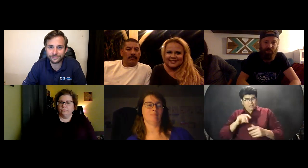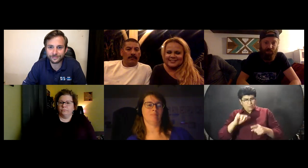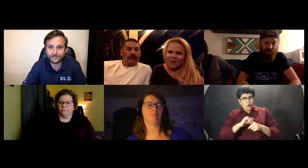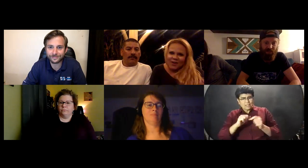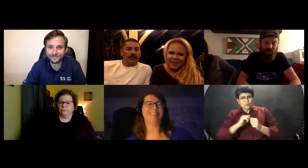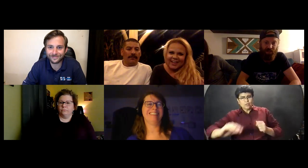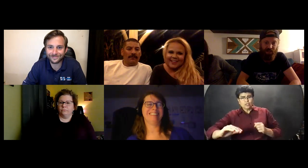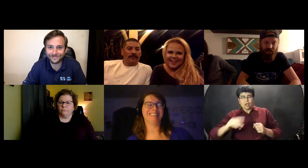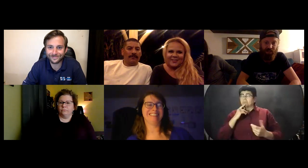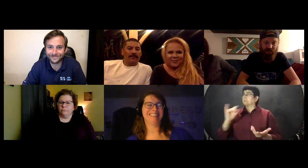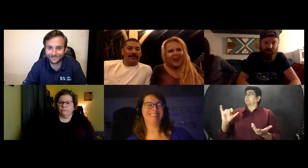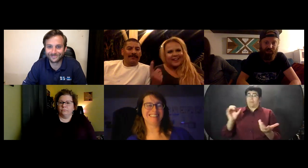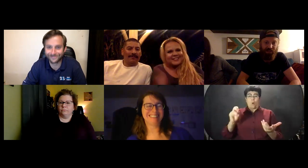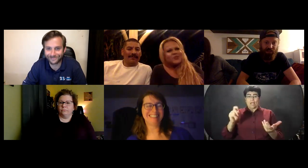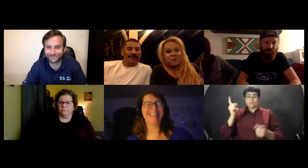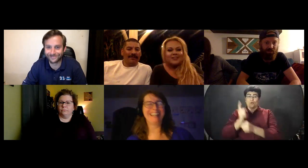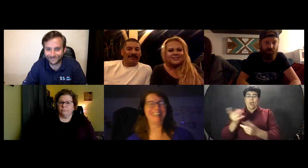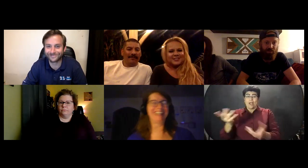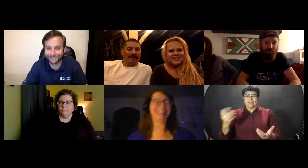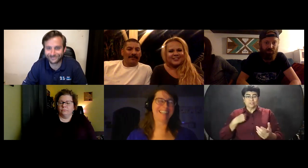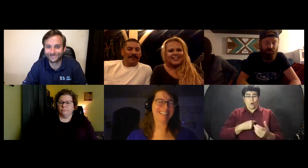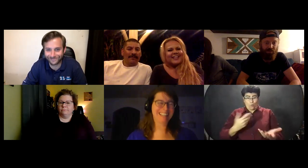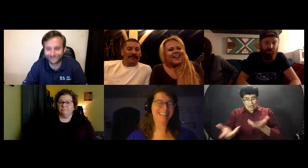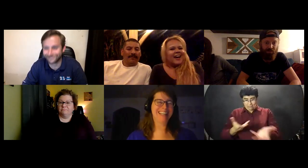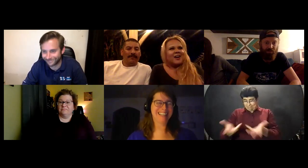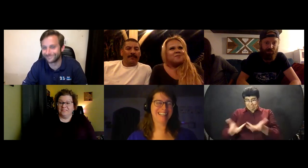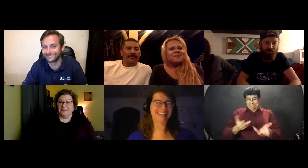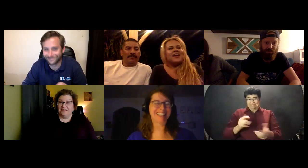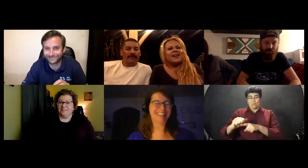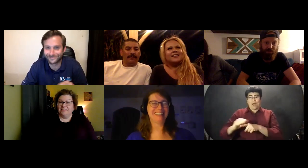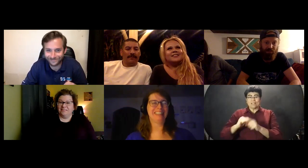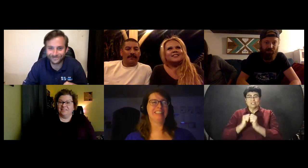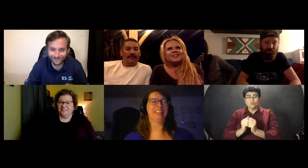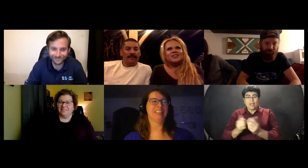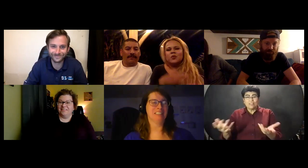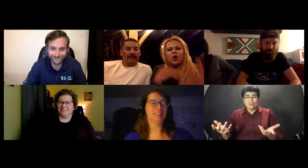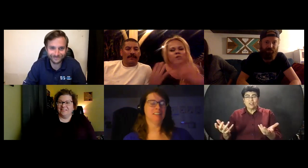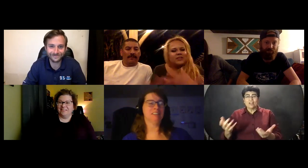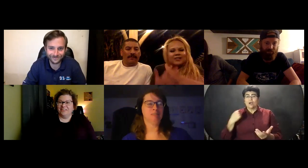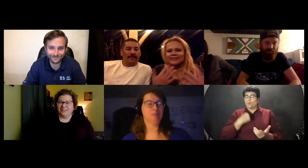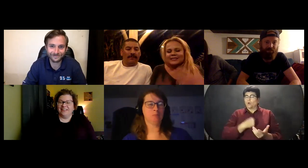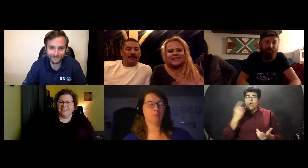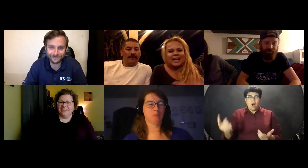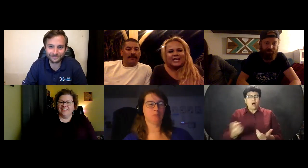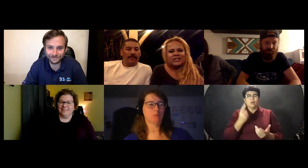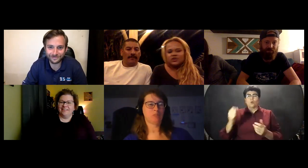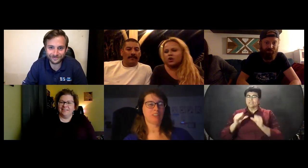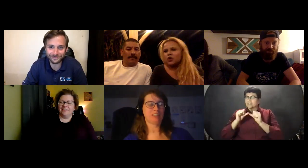oh okay yeah you're right so we practice with her um and you know we're always constantly